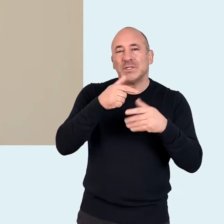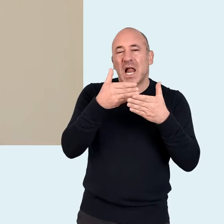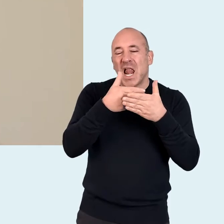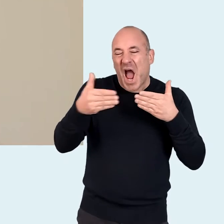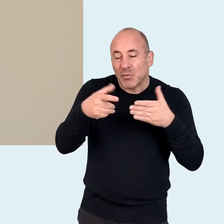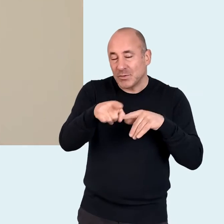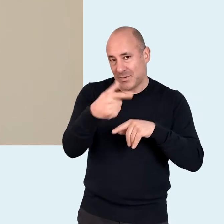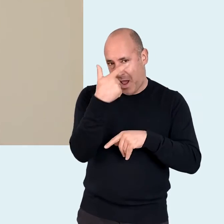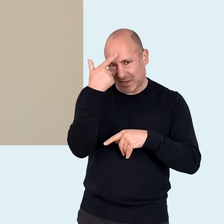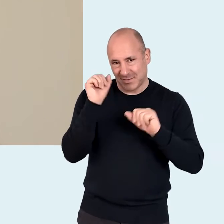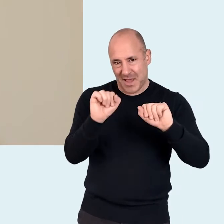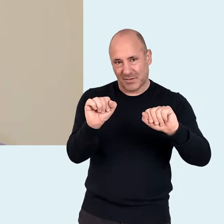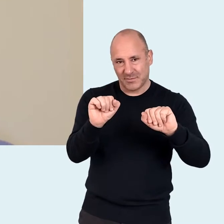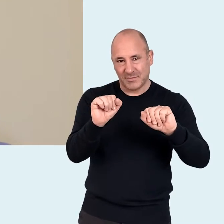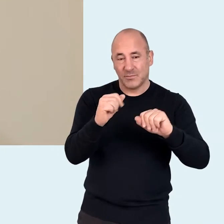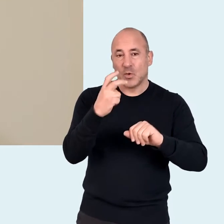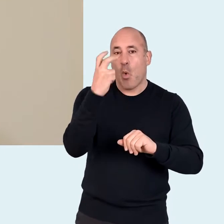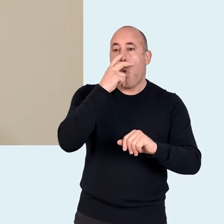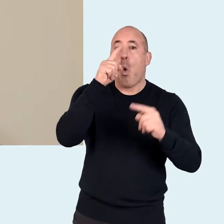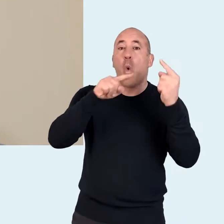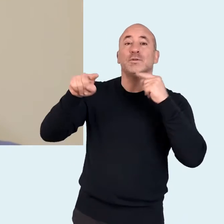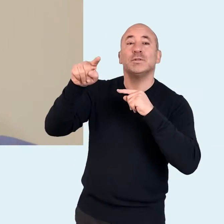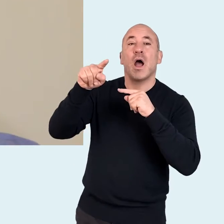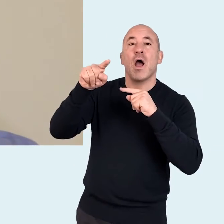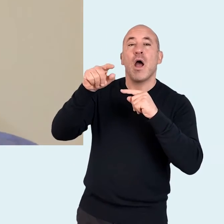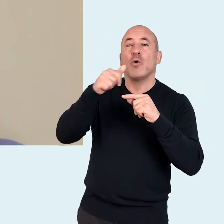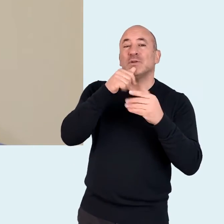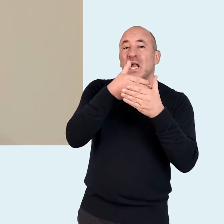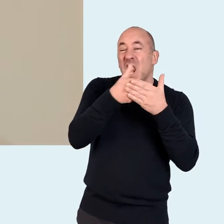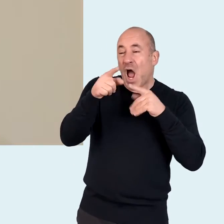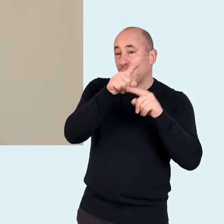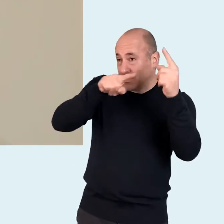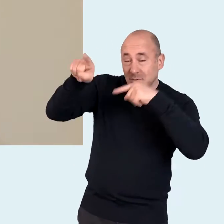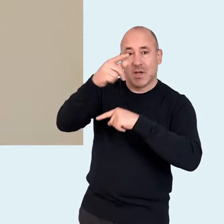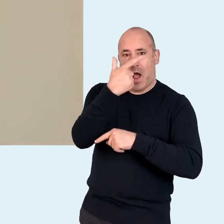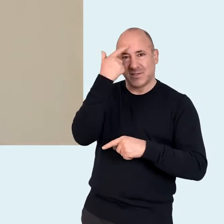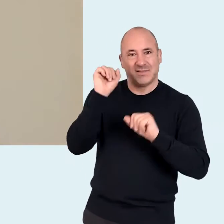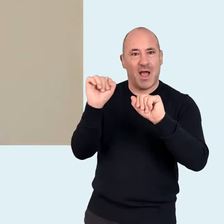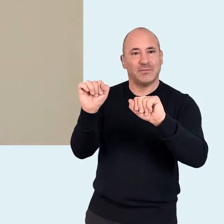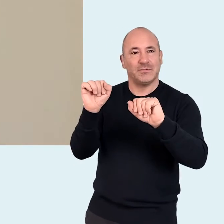they'll understand. If you're using older people, use terminology they can understand.